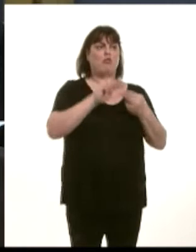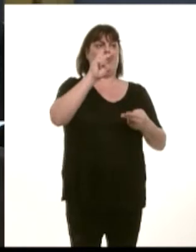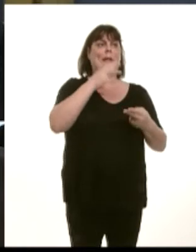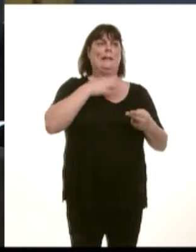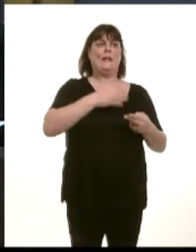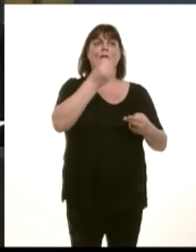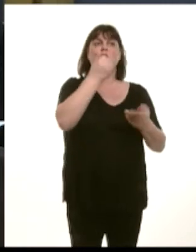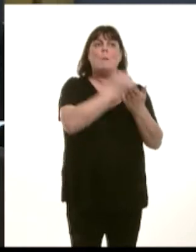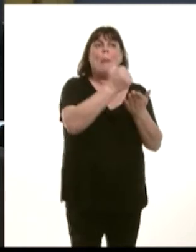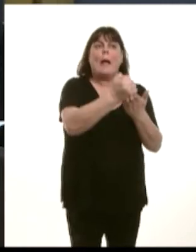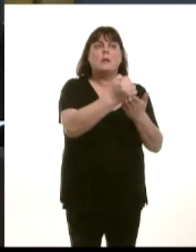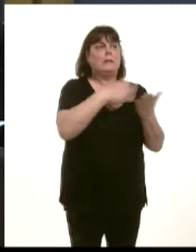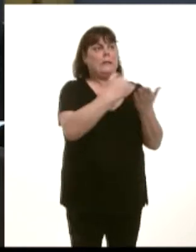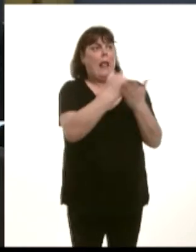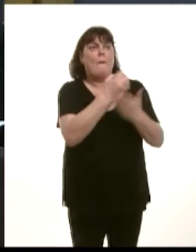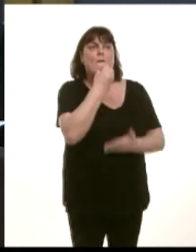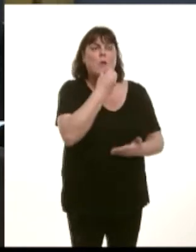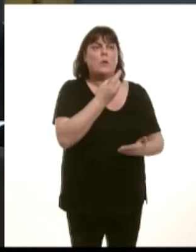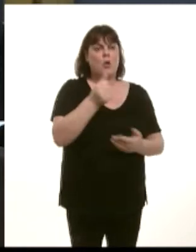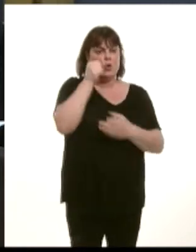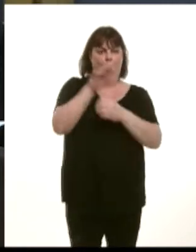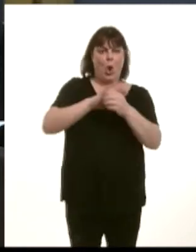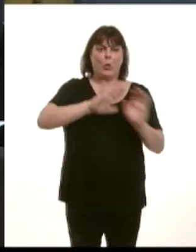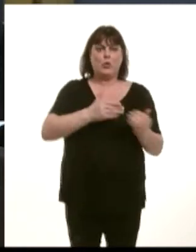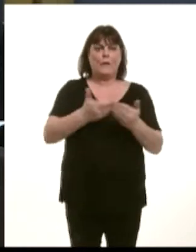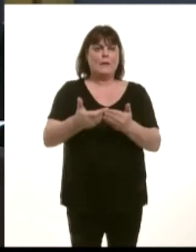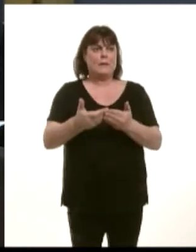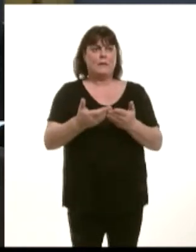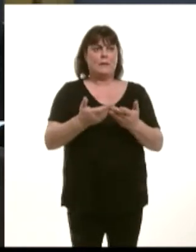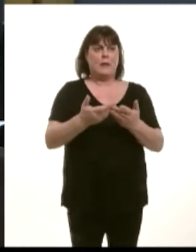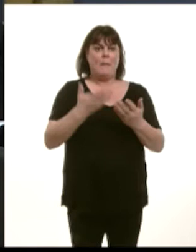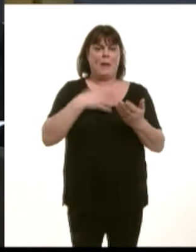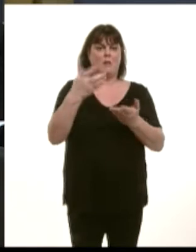You know that local services in some cases are being totally withdrawn.